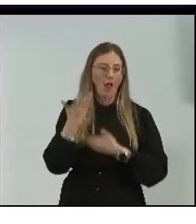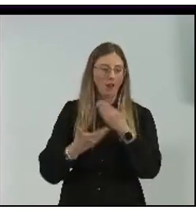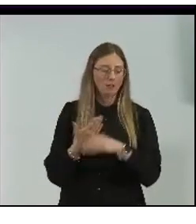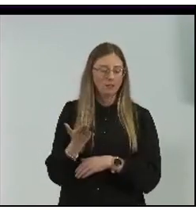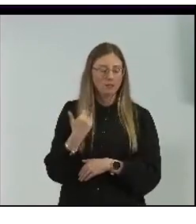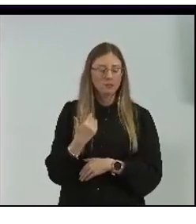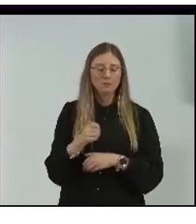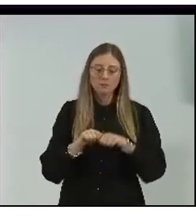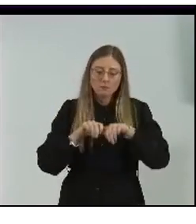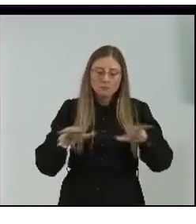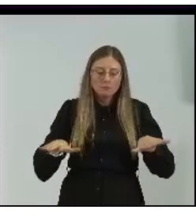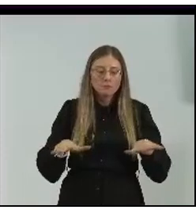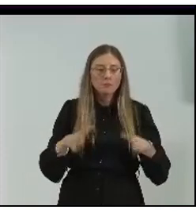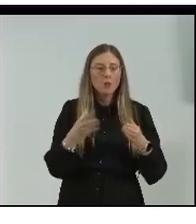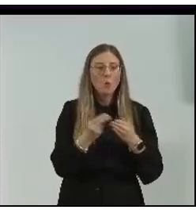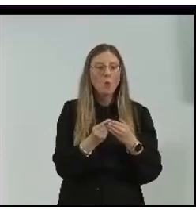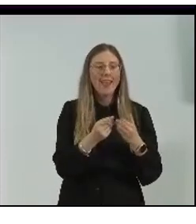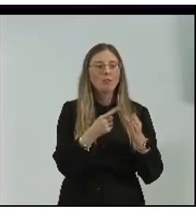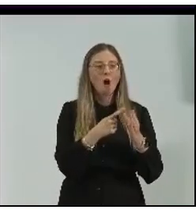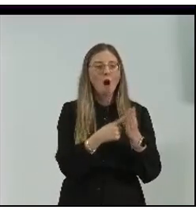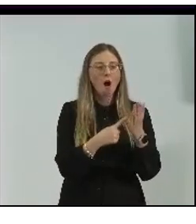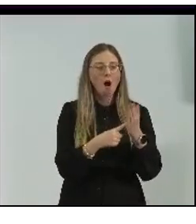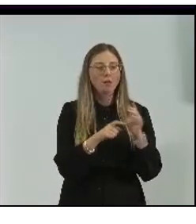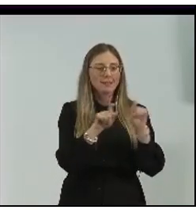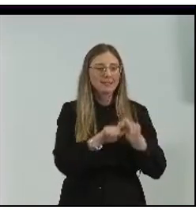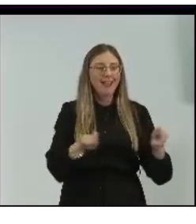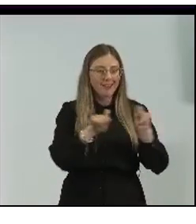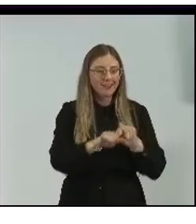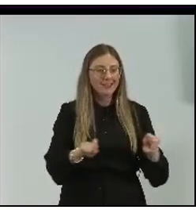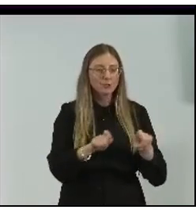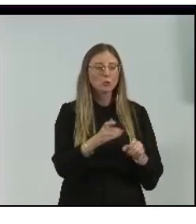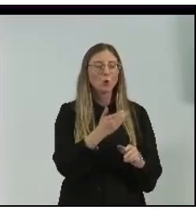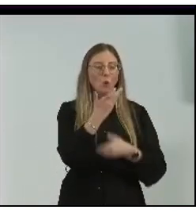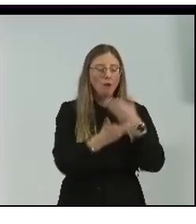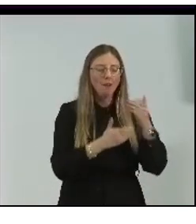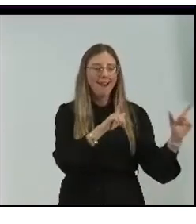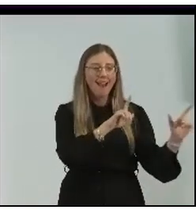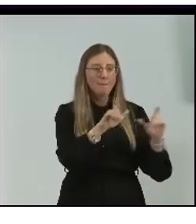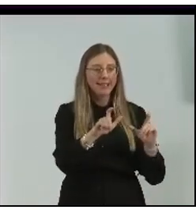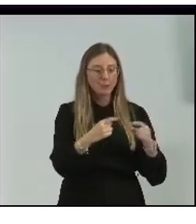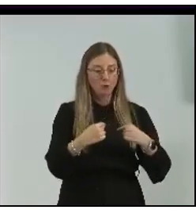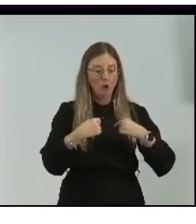publishing elements with alternative text, it's, you know, our job is to actually govern